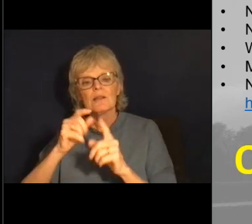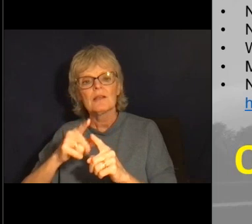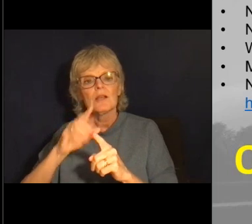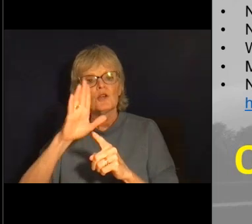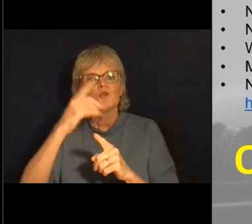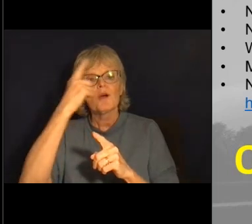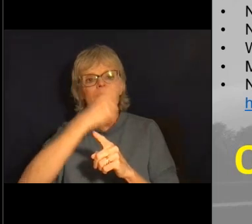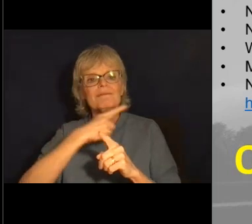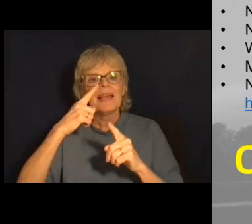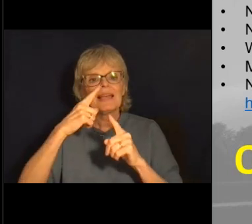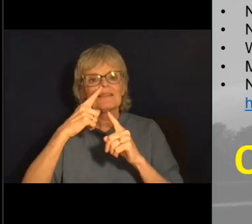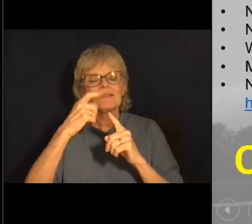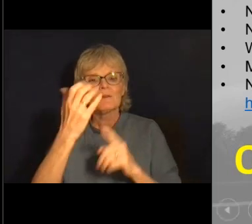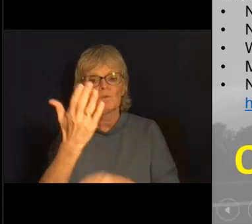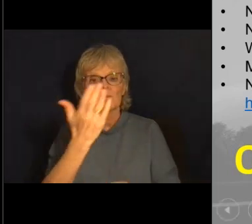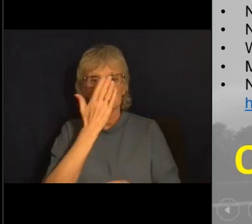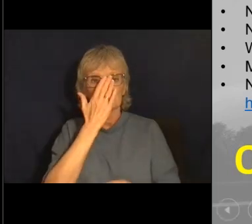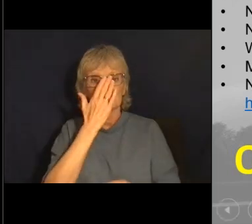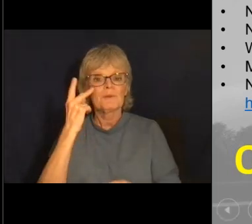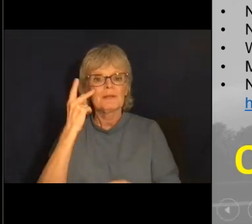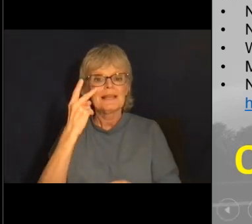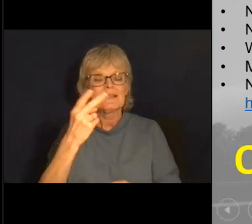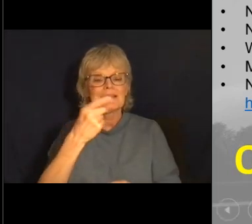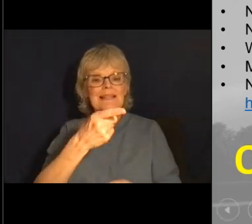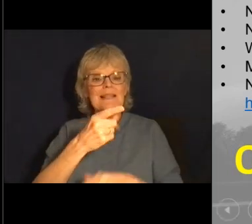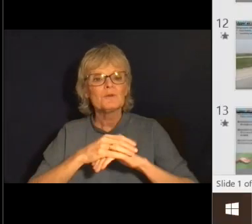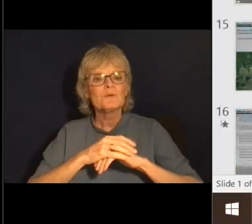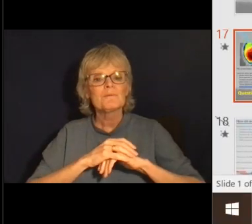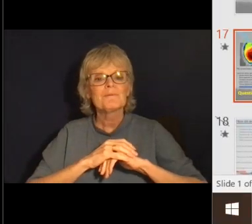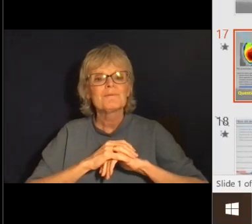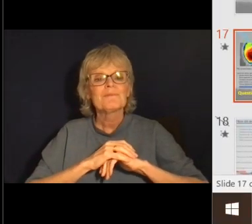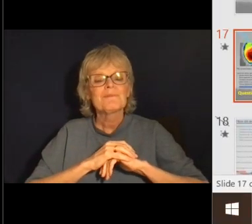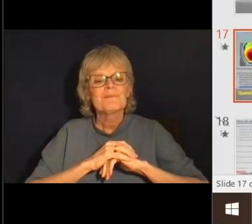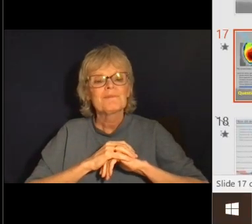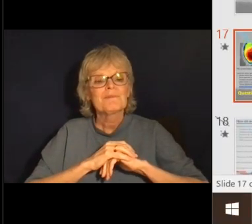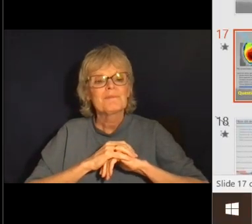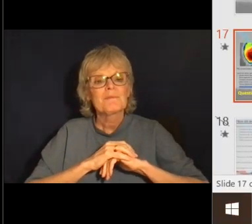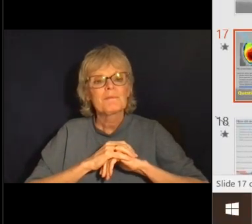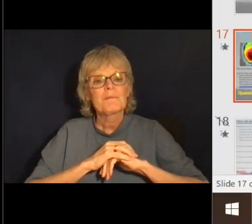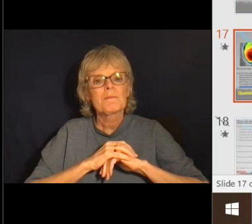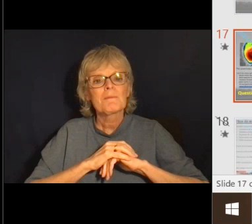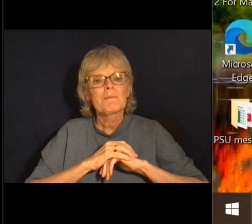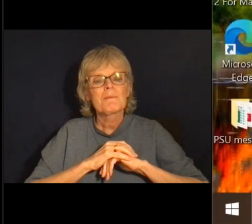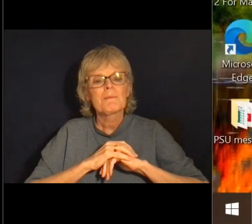so we can see you, so we can see you better? Thank you so much.